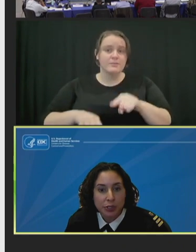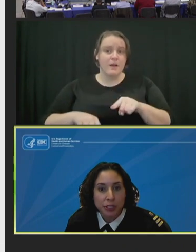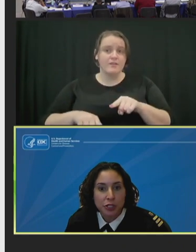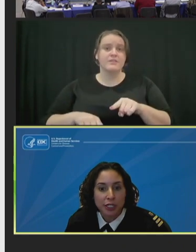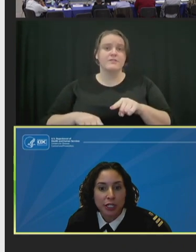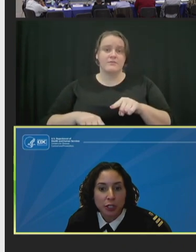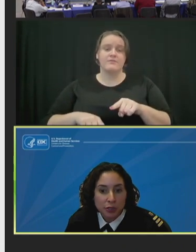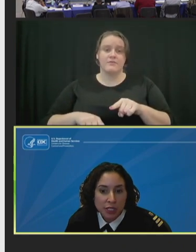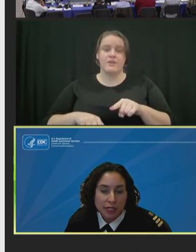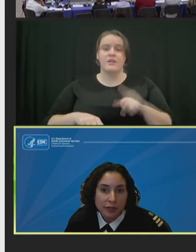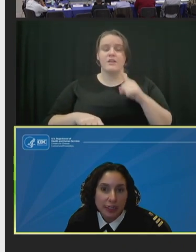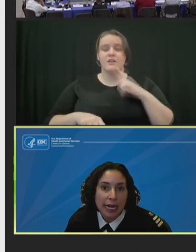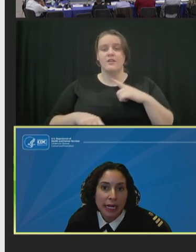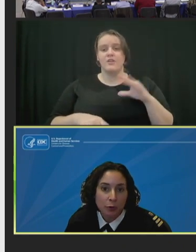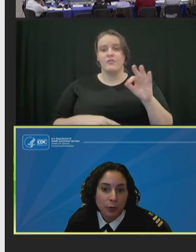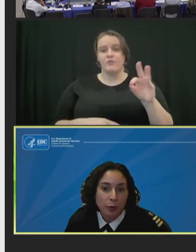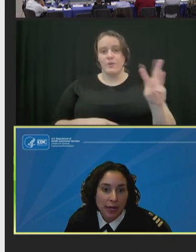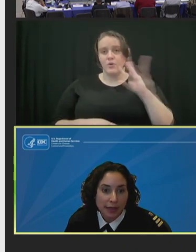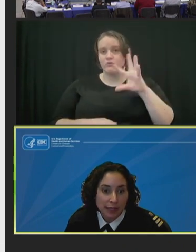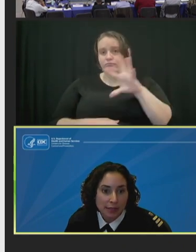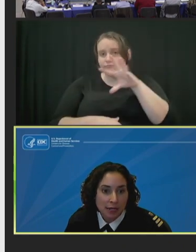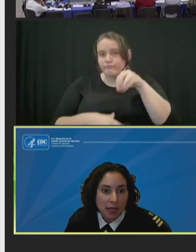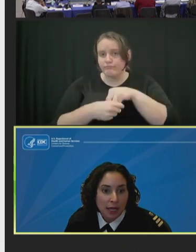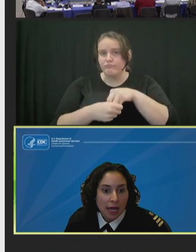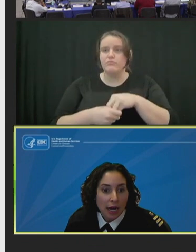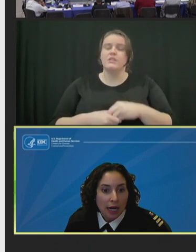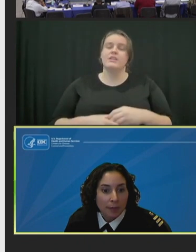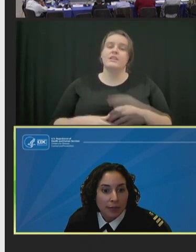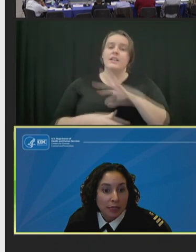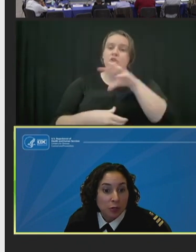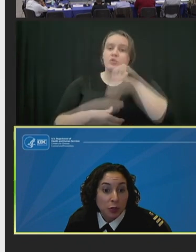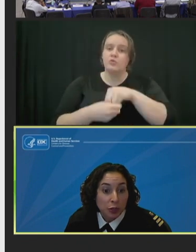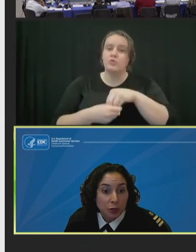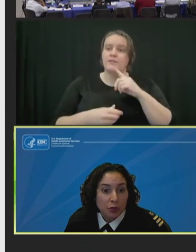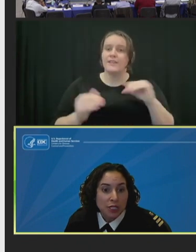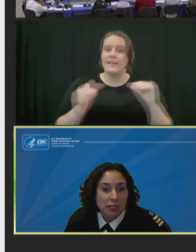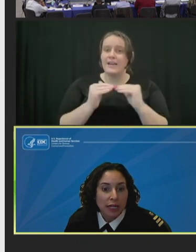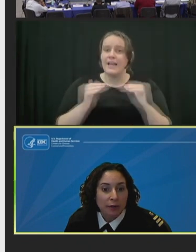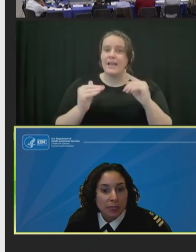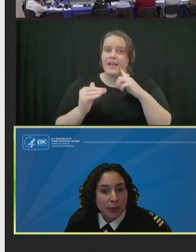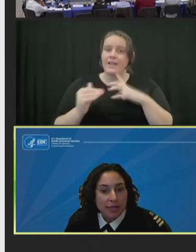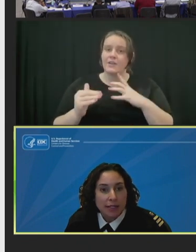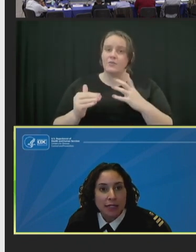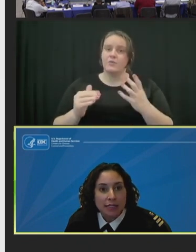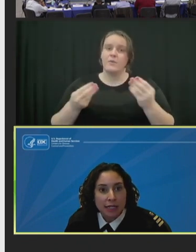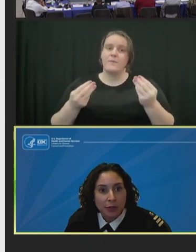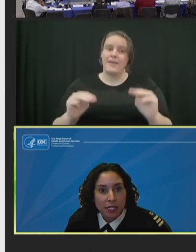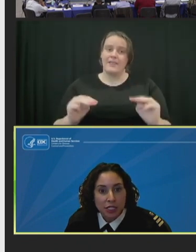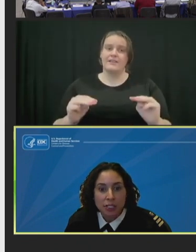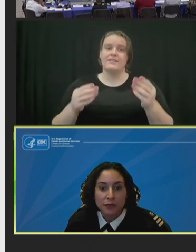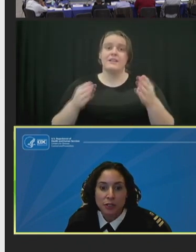ensure inclusive and equitable methods, that those were used allowing space and considerations for